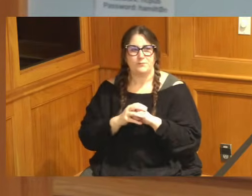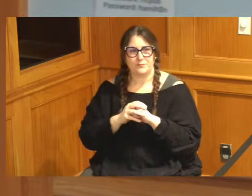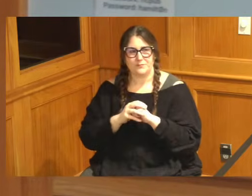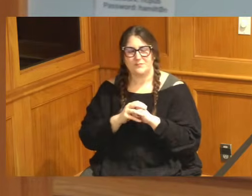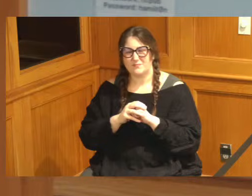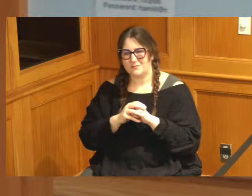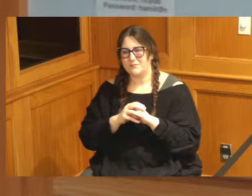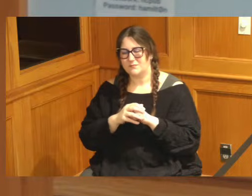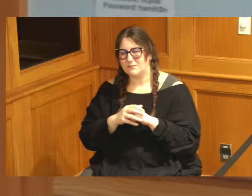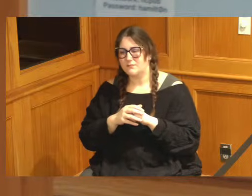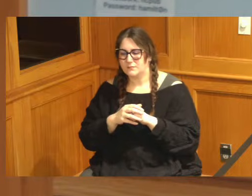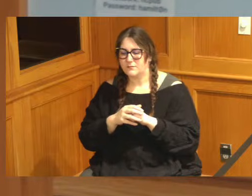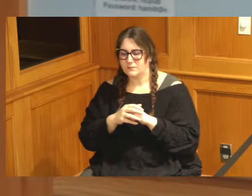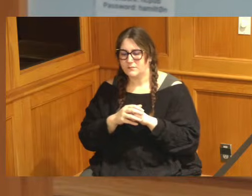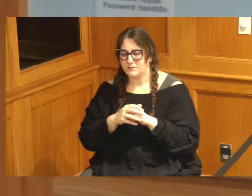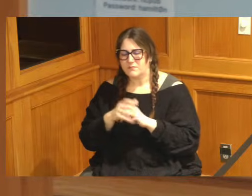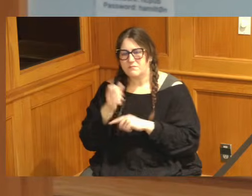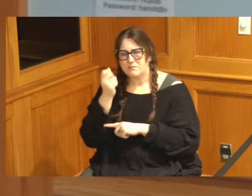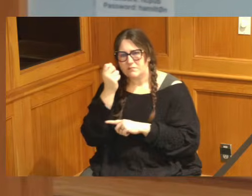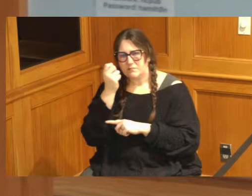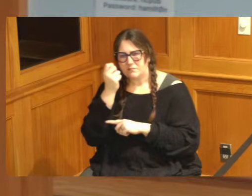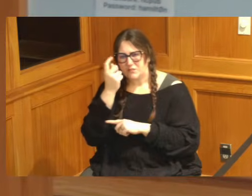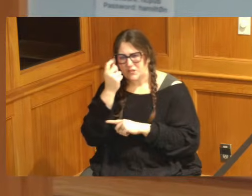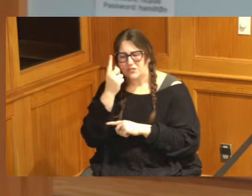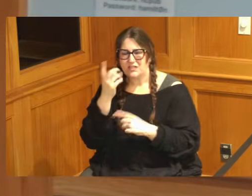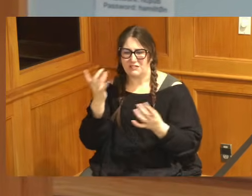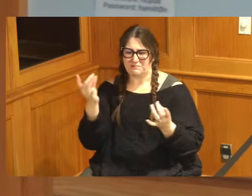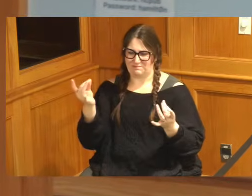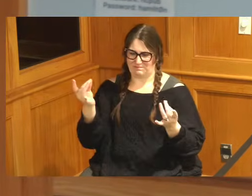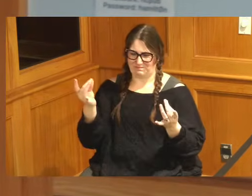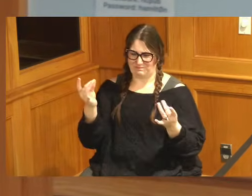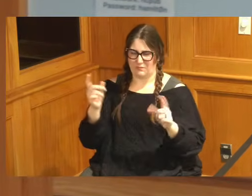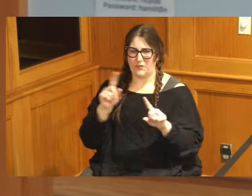but it's important to understand the context. OFA is the Ohio Housing Finance Agency. It's the group